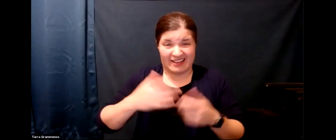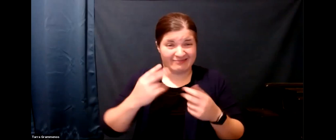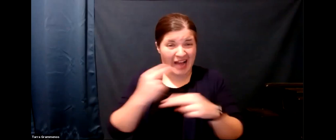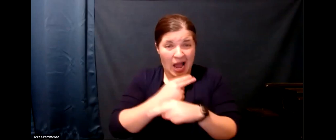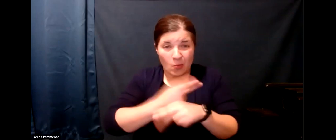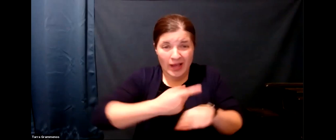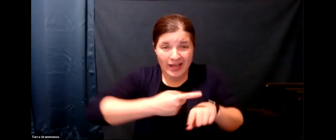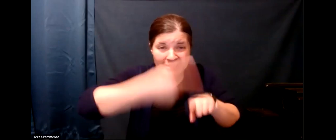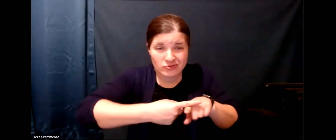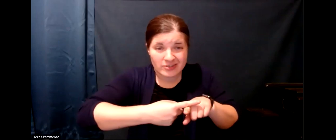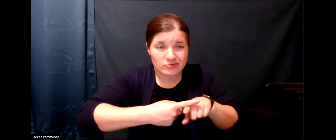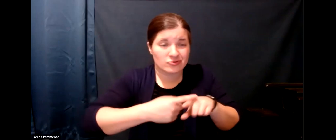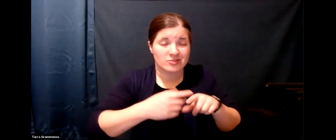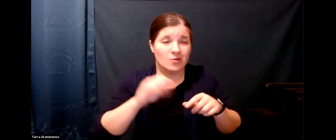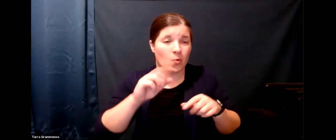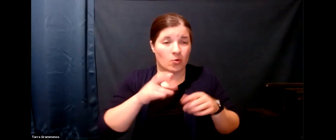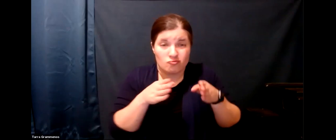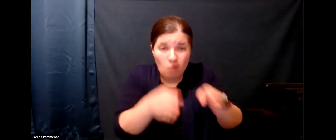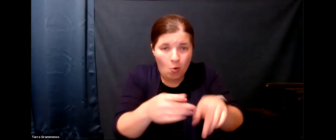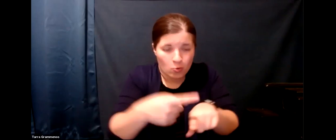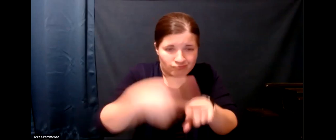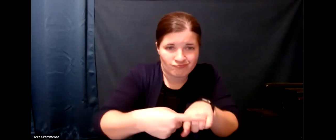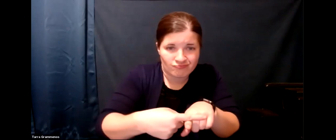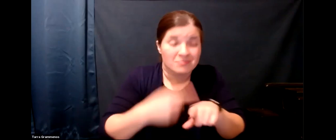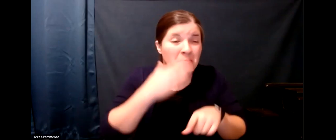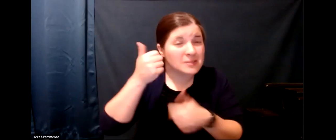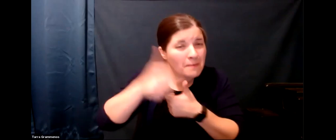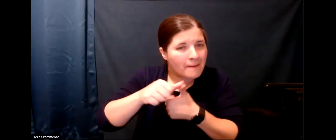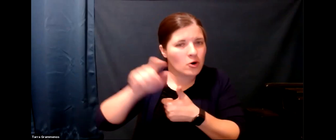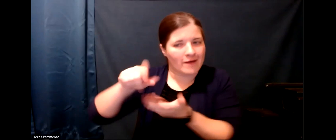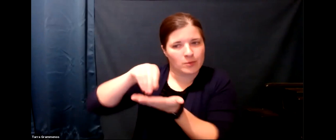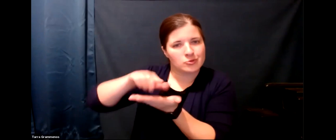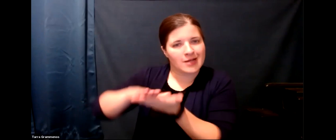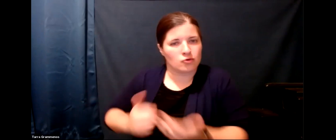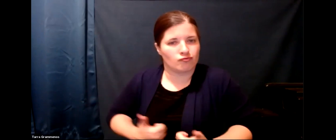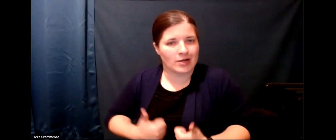Because the voter is supposed to put their residence.